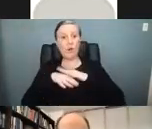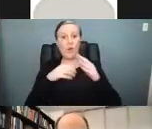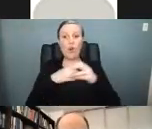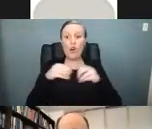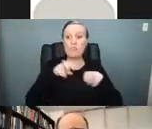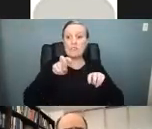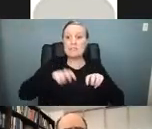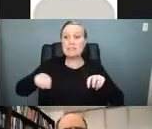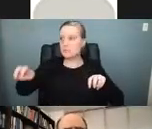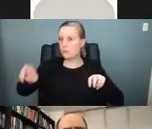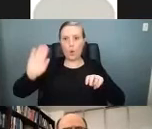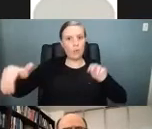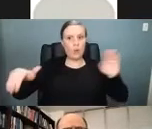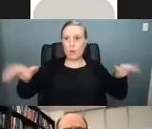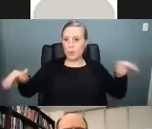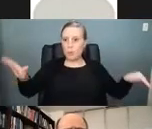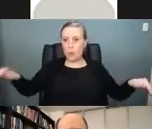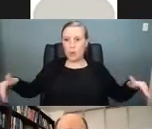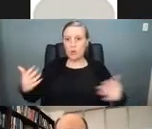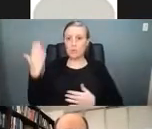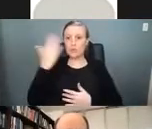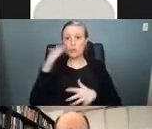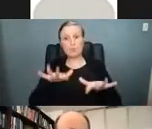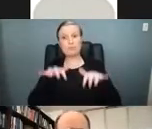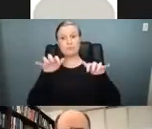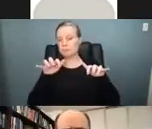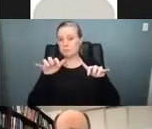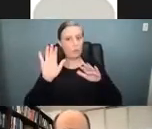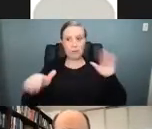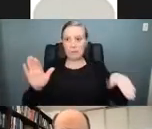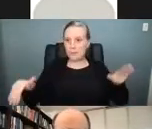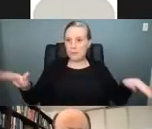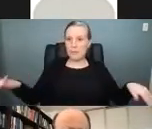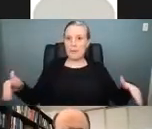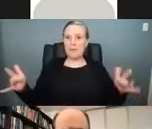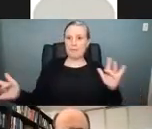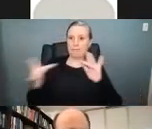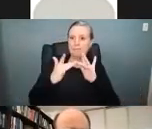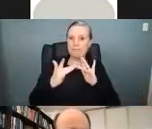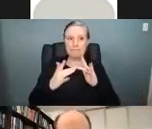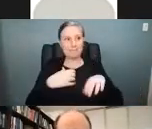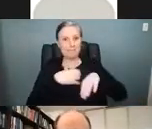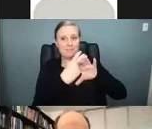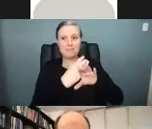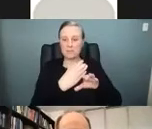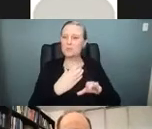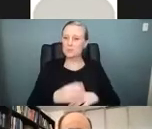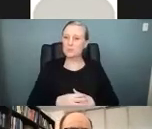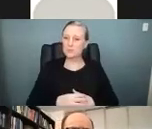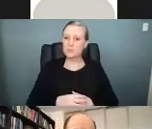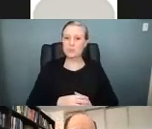of things. So we did ask people last year this is based on our 2020 data, which really